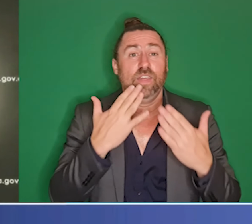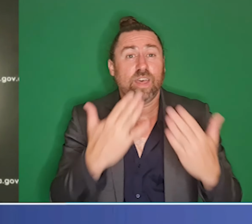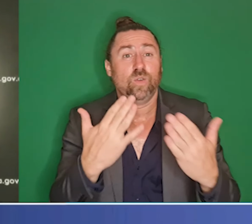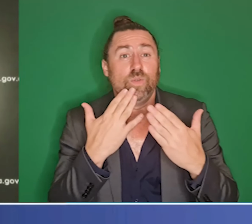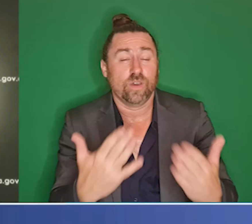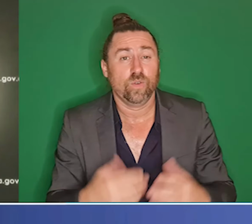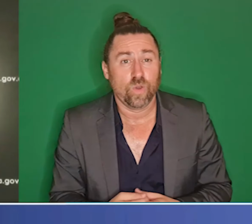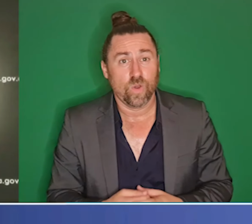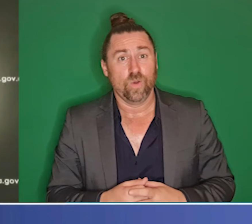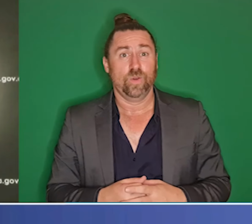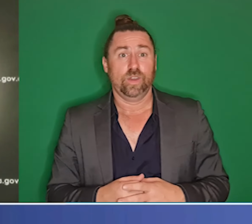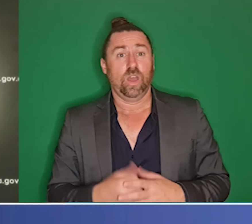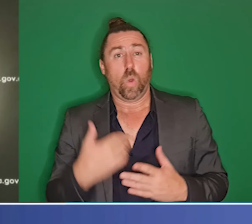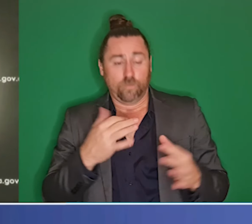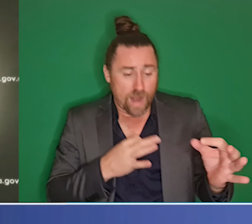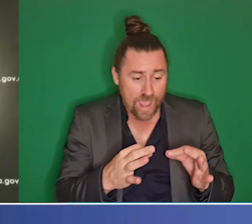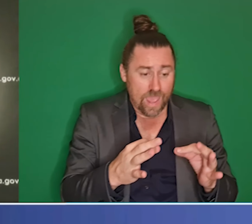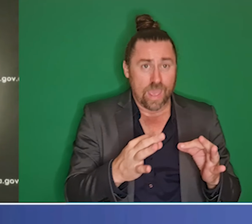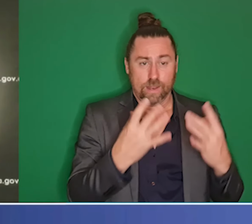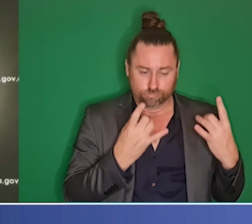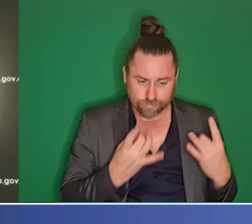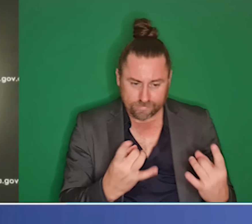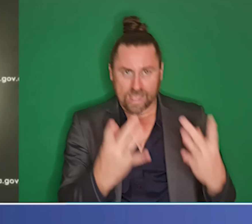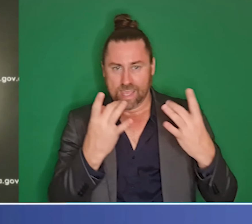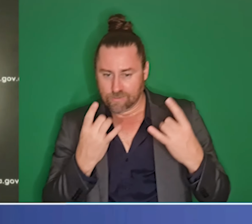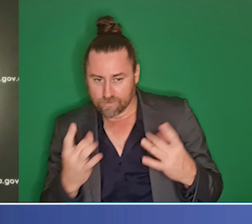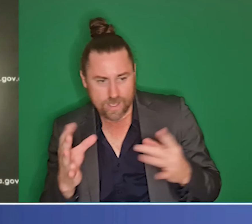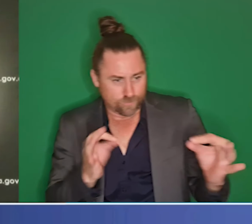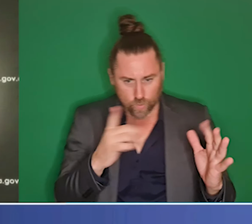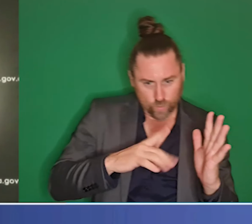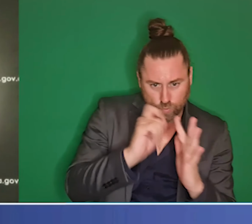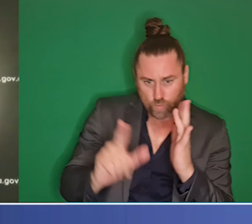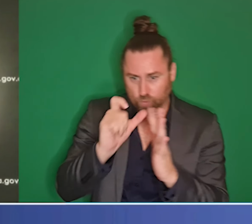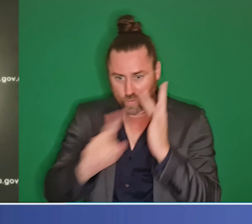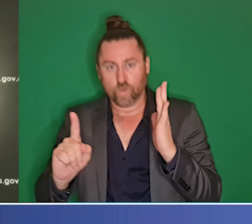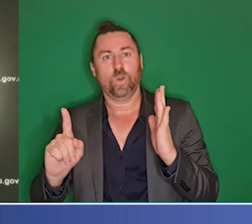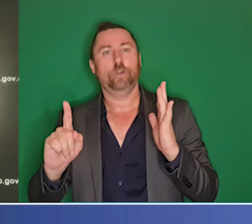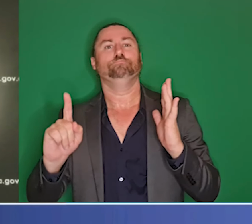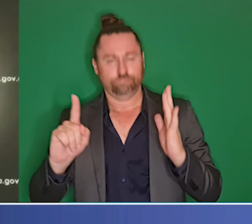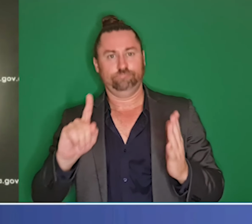We have planned, prepared, and now we're activating our next stage today